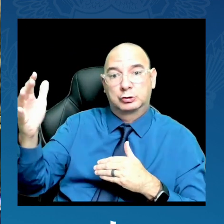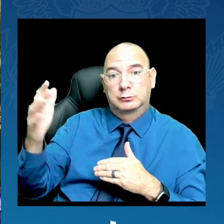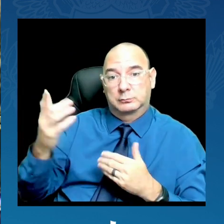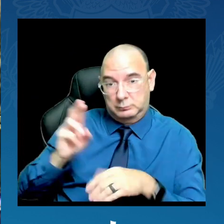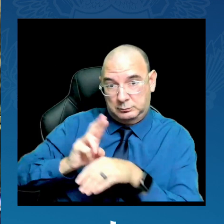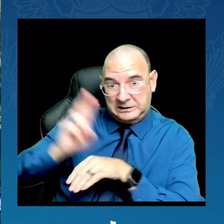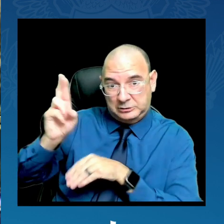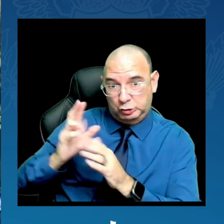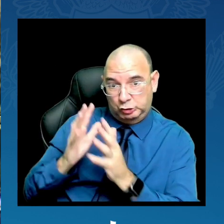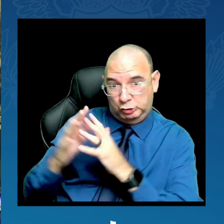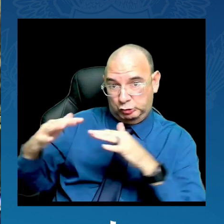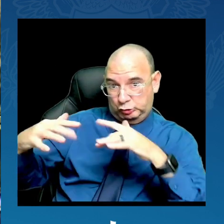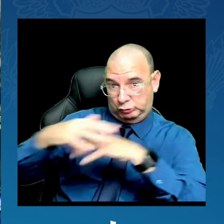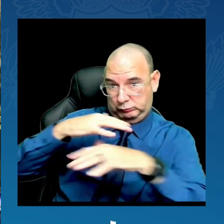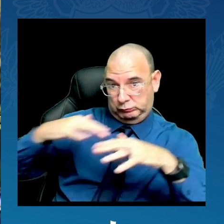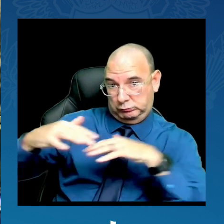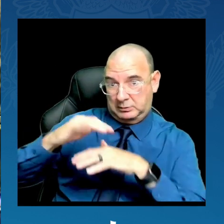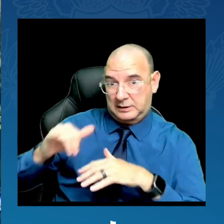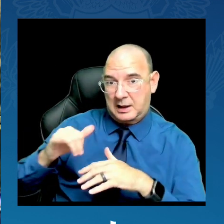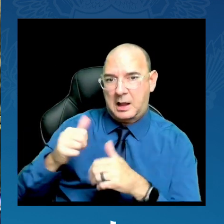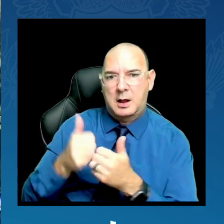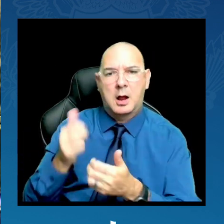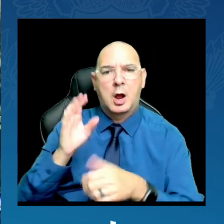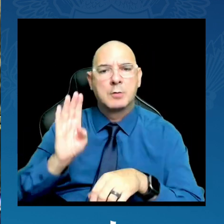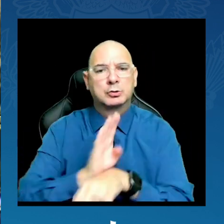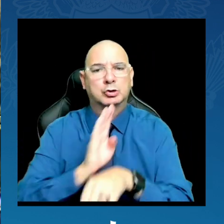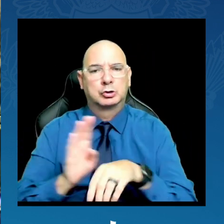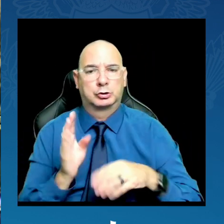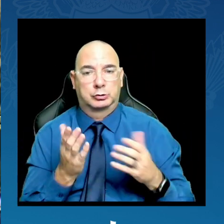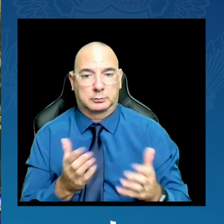Space is becoming increasingly crowded, as we've seen very recently.